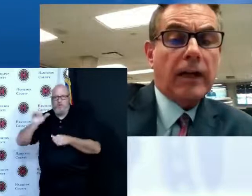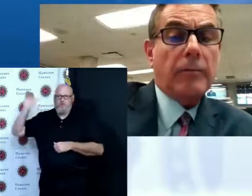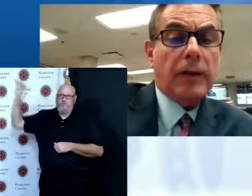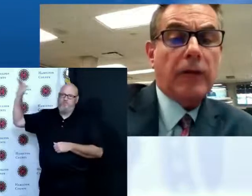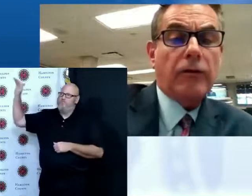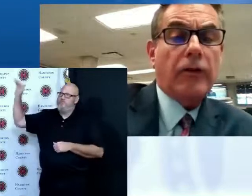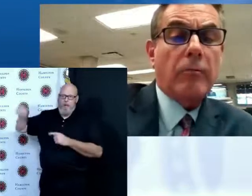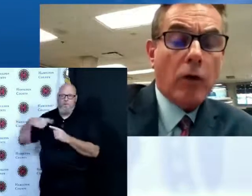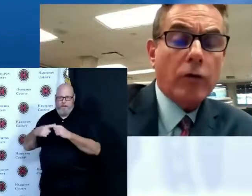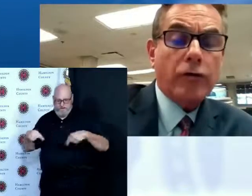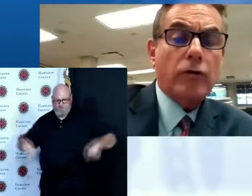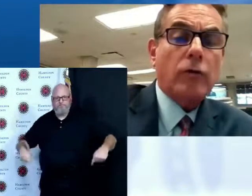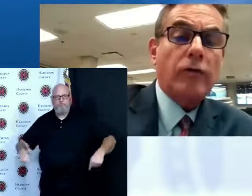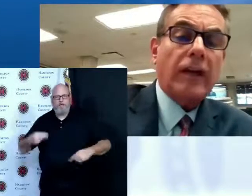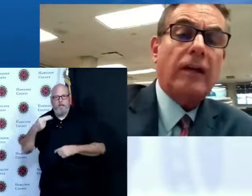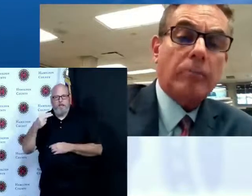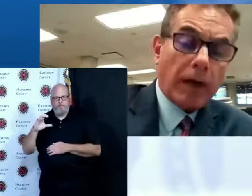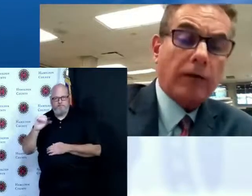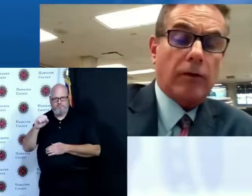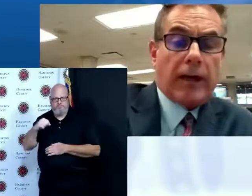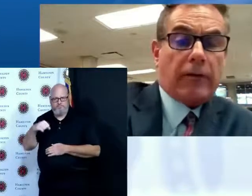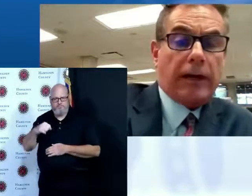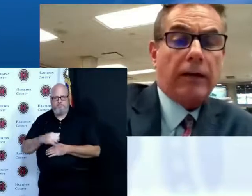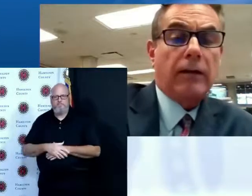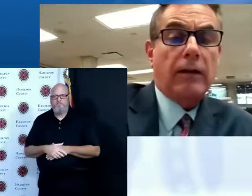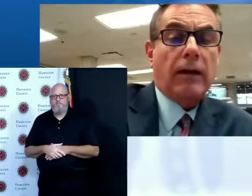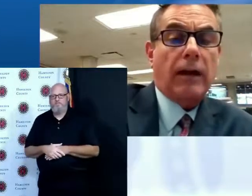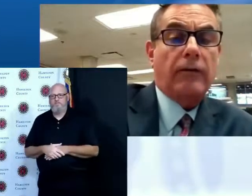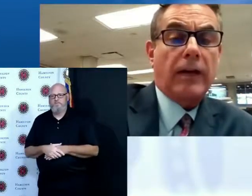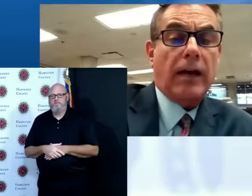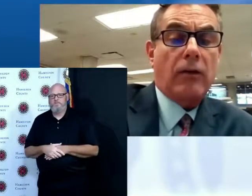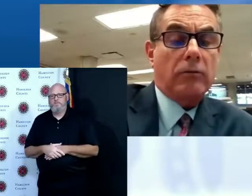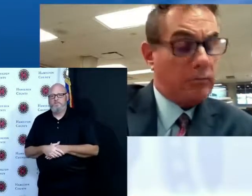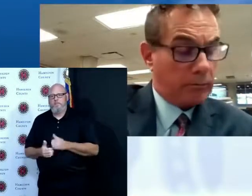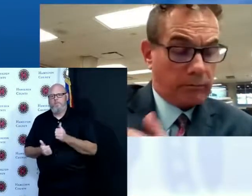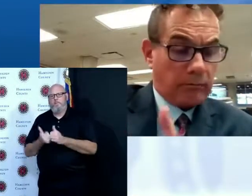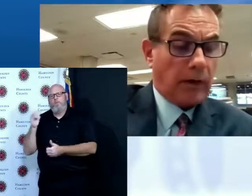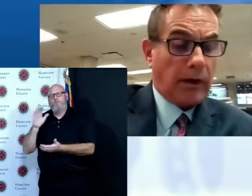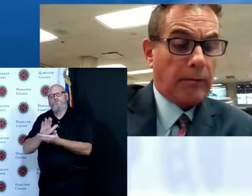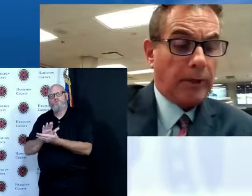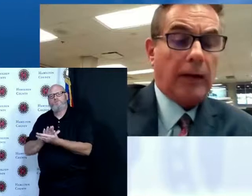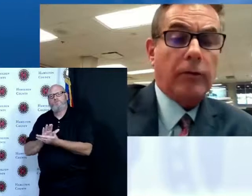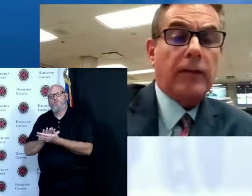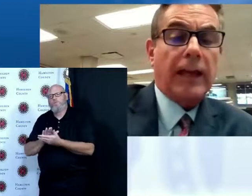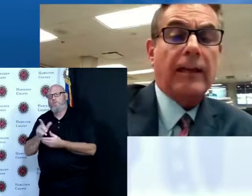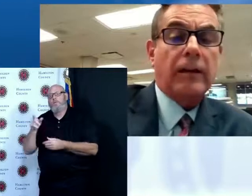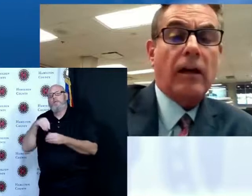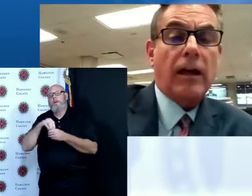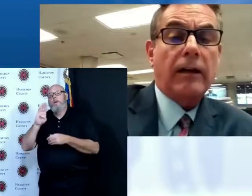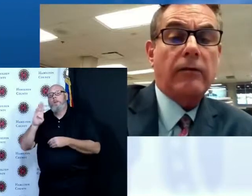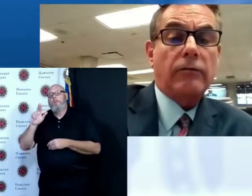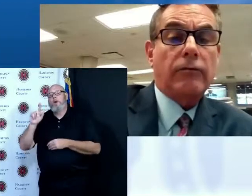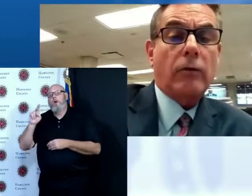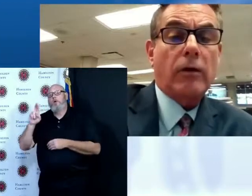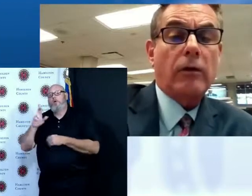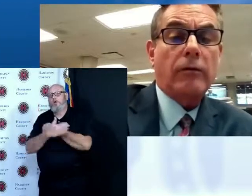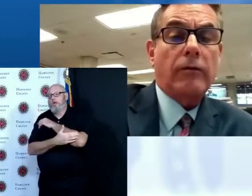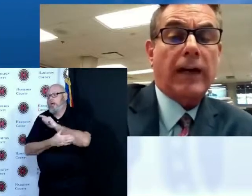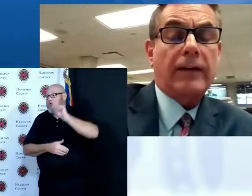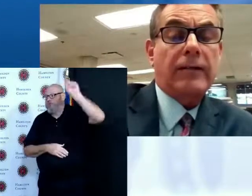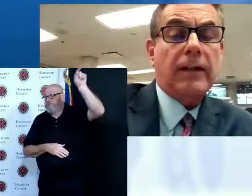it appears that most schools in Butler County have now been able to get in line for the vaccine